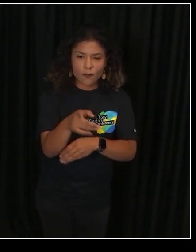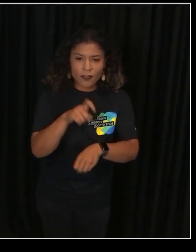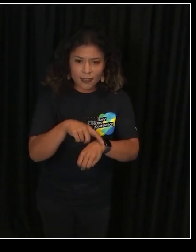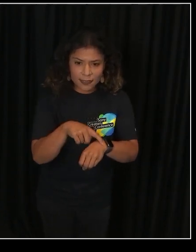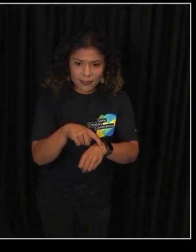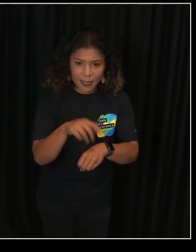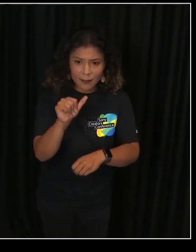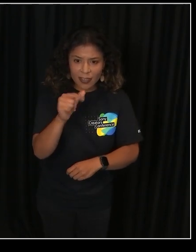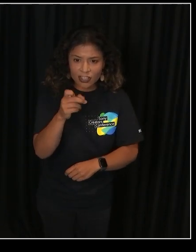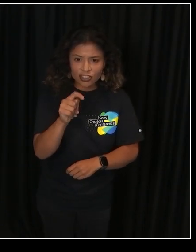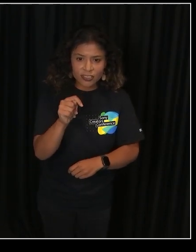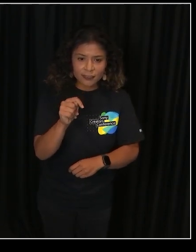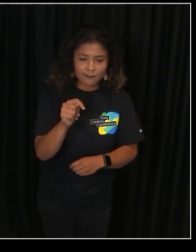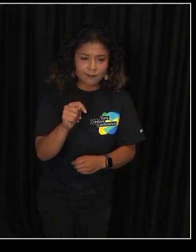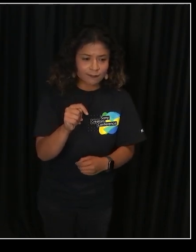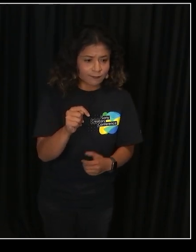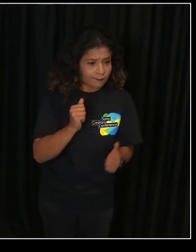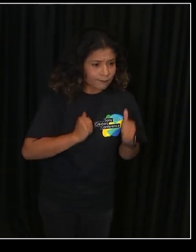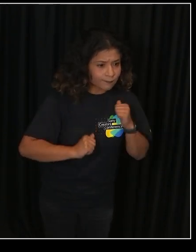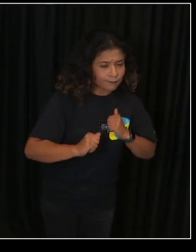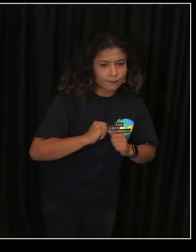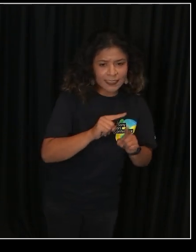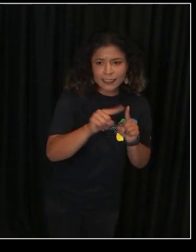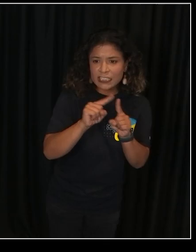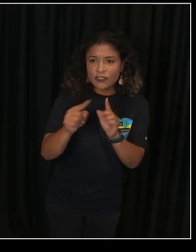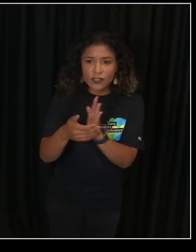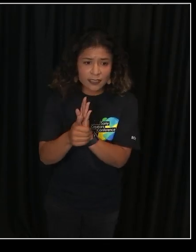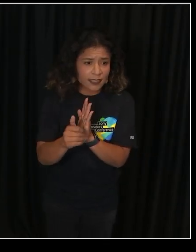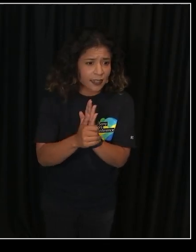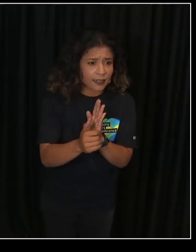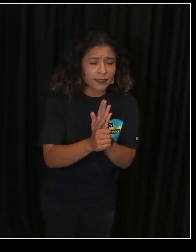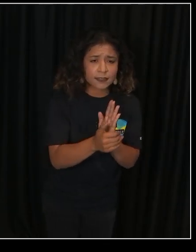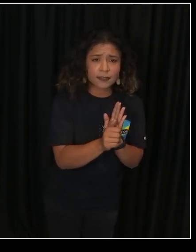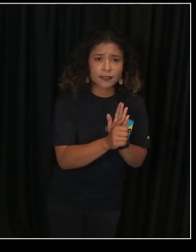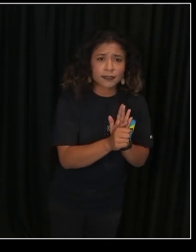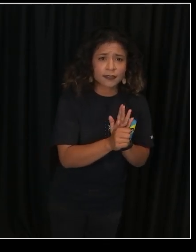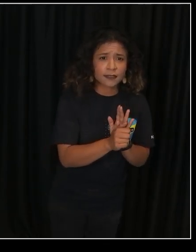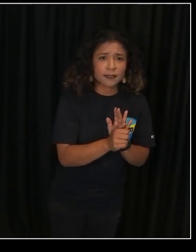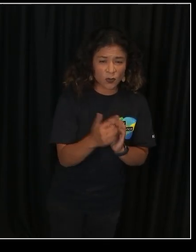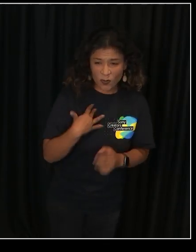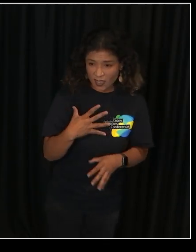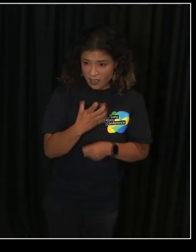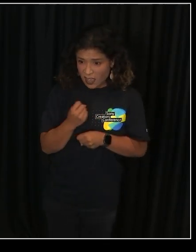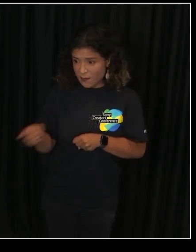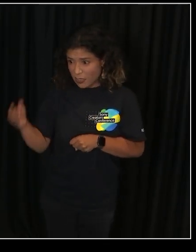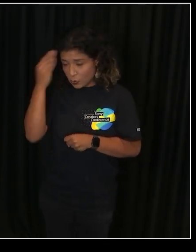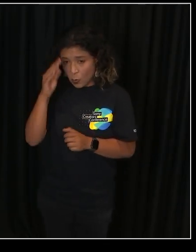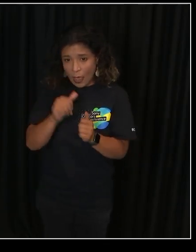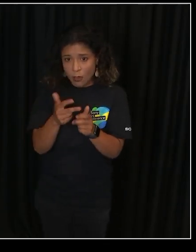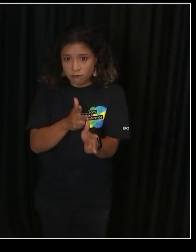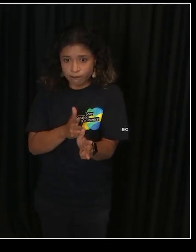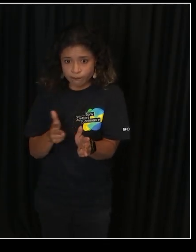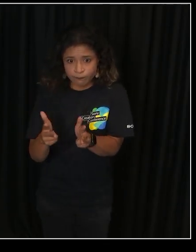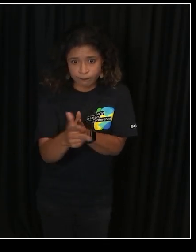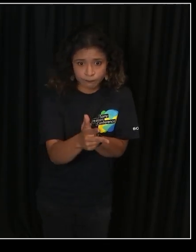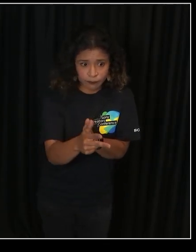variety of skills that we tested? So are we confident it knows how to do a slipstream on both the left and the right side?